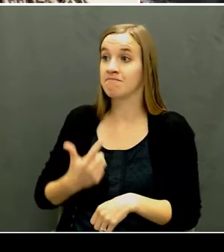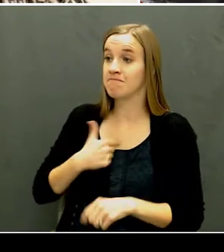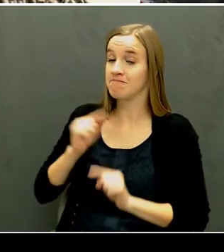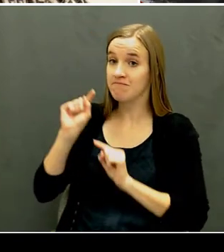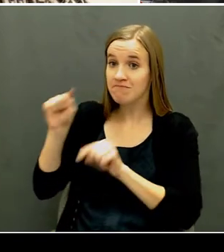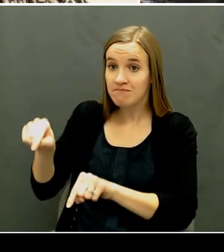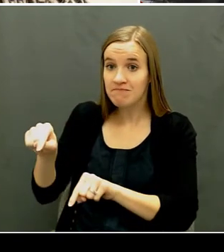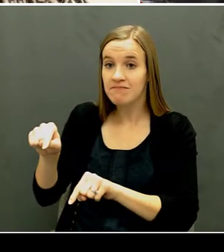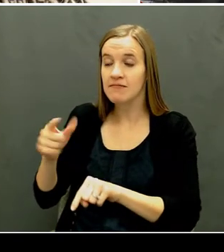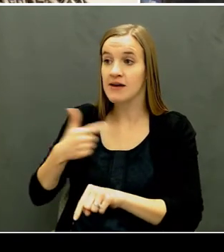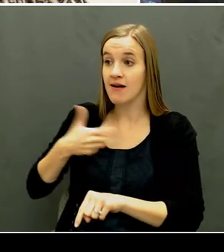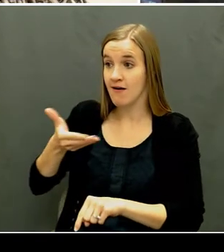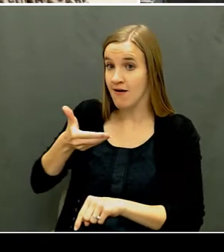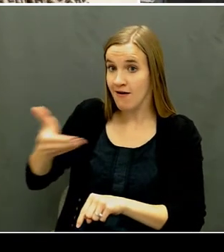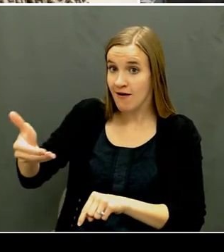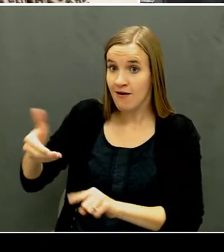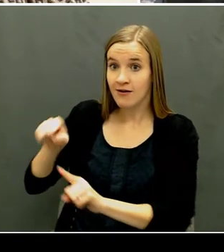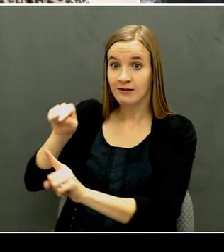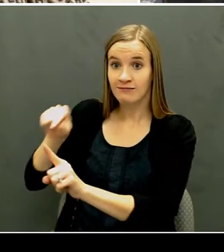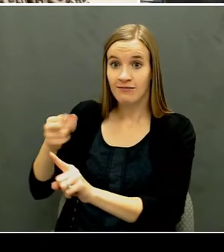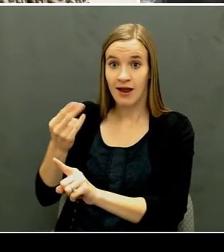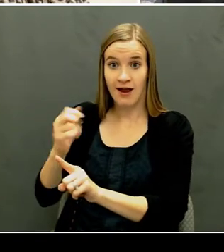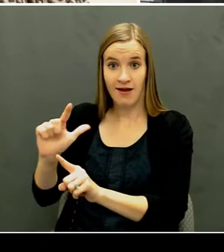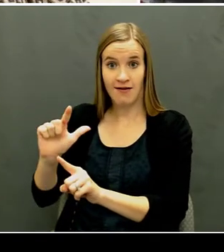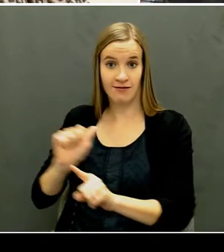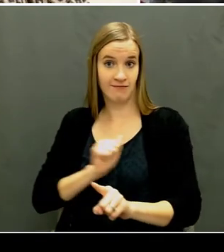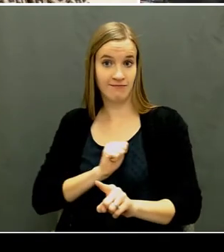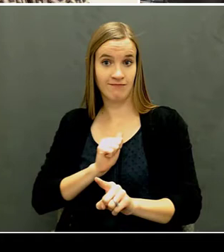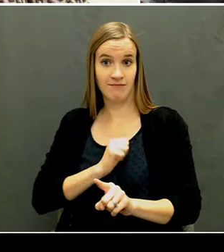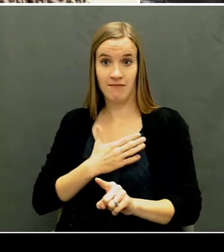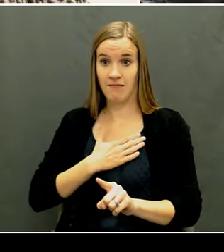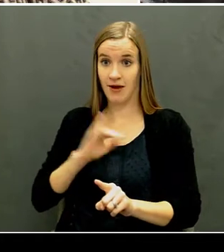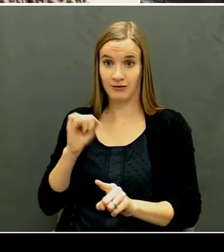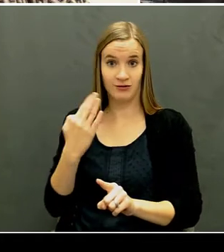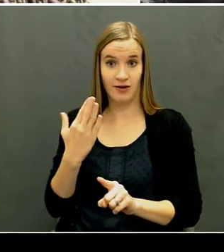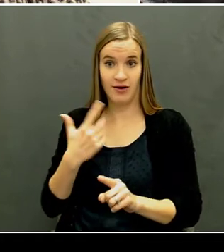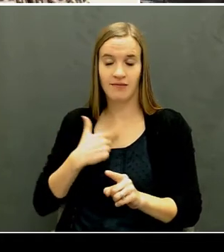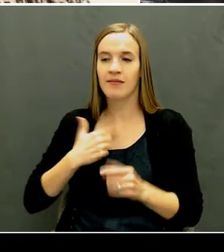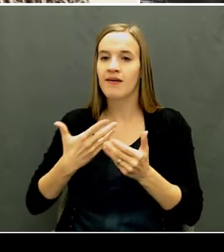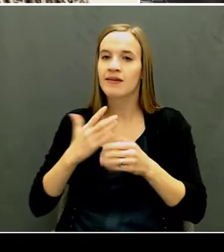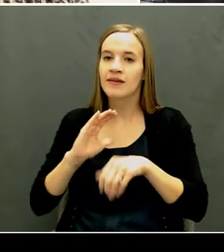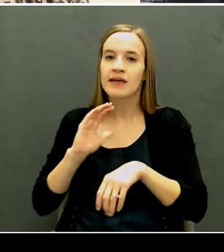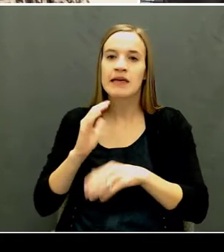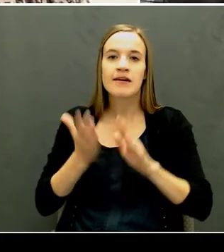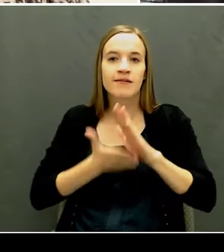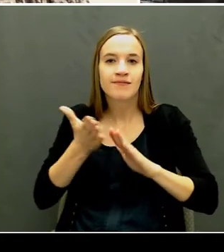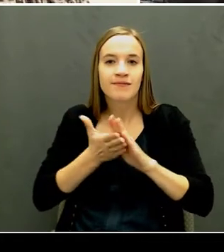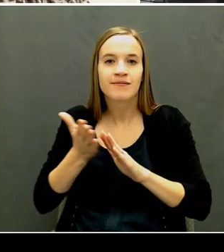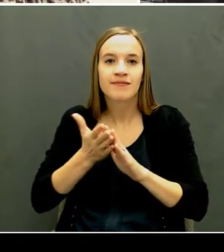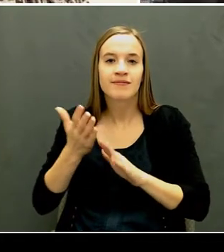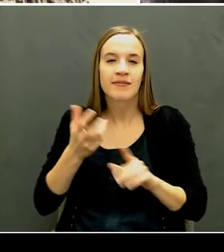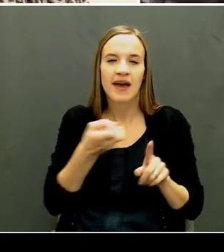running a end of, I mean a transitional living program meaning where people coming out of